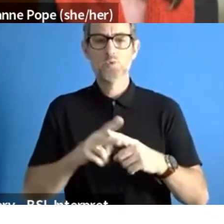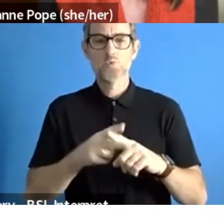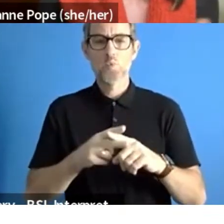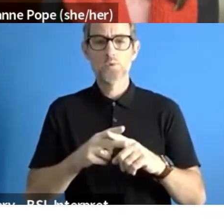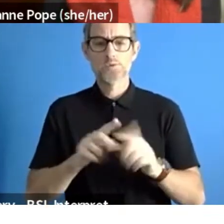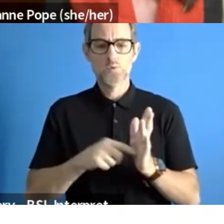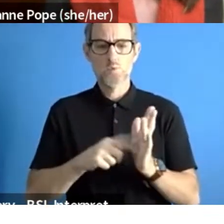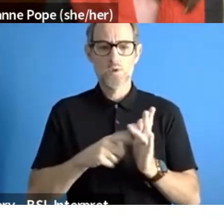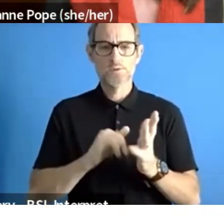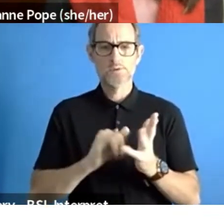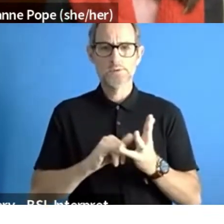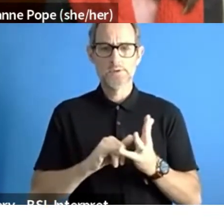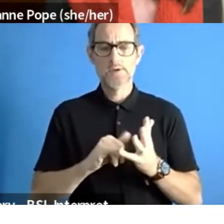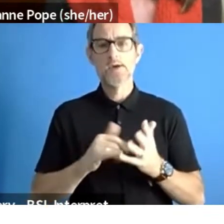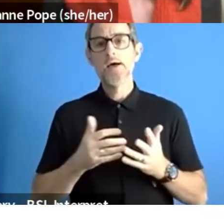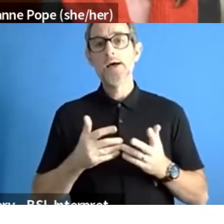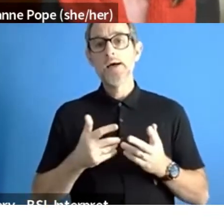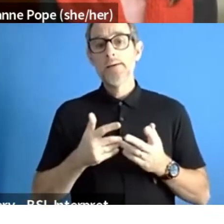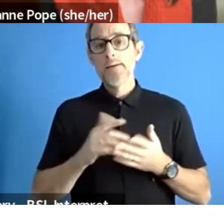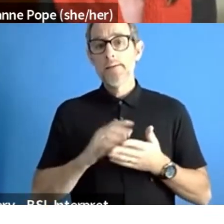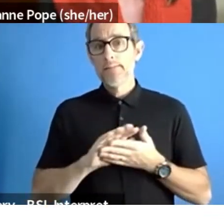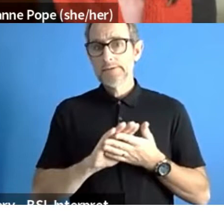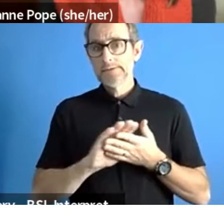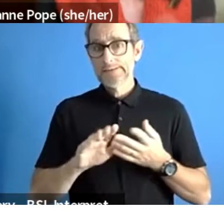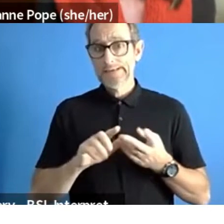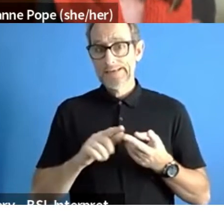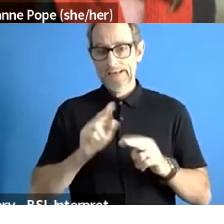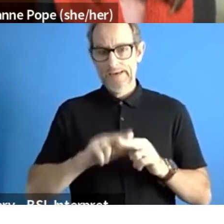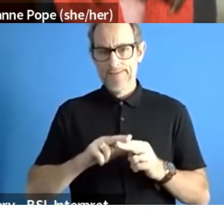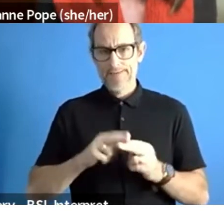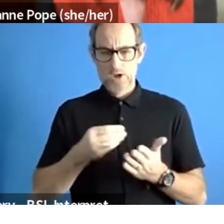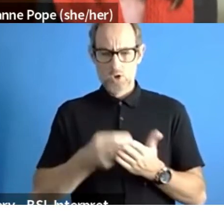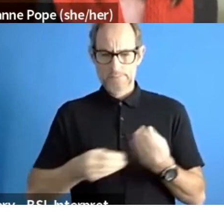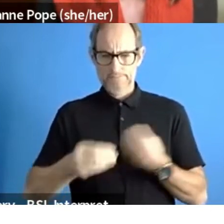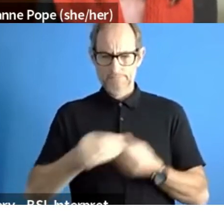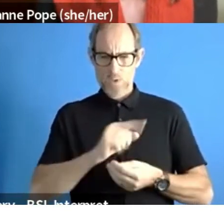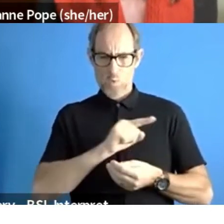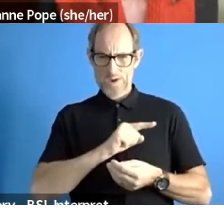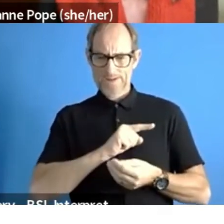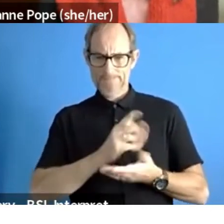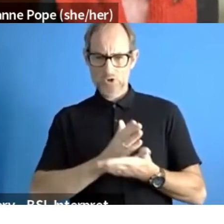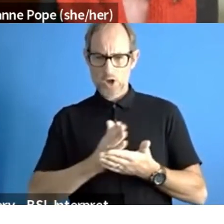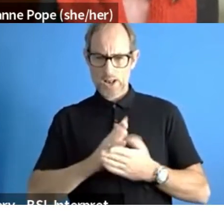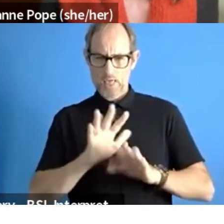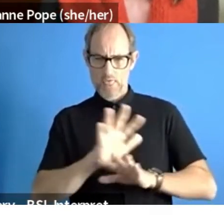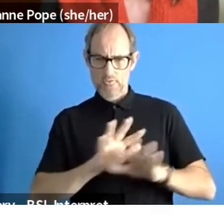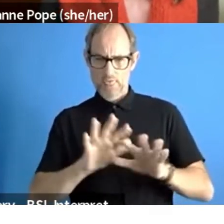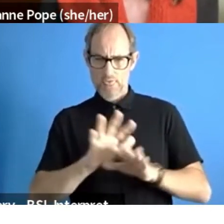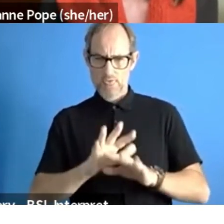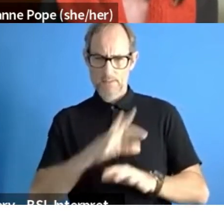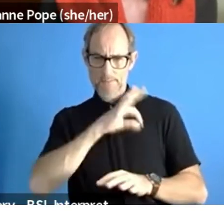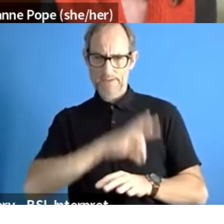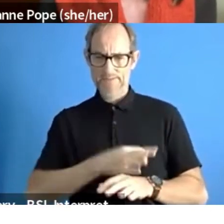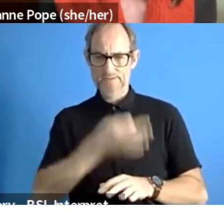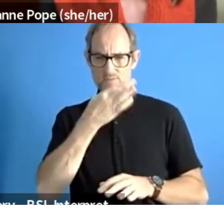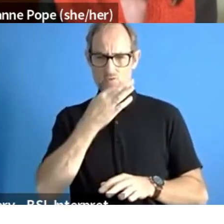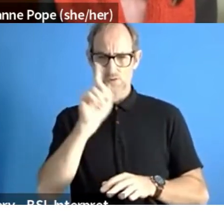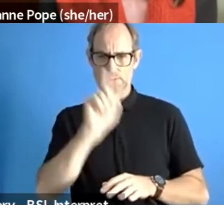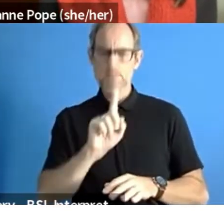Even if they were not that clear economic case, this would only benefit a small number of people, we would still prioritise this work to make